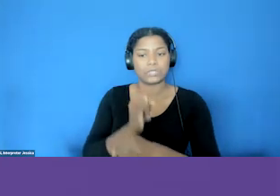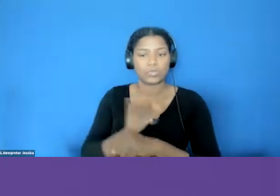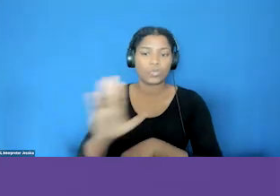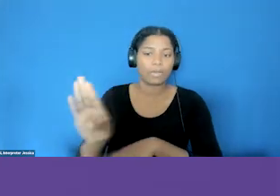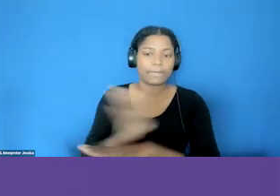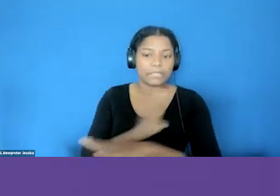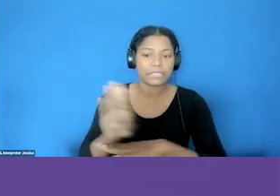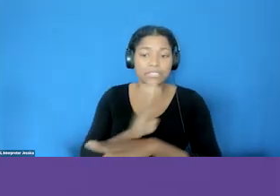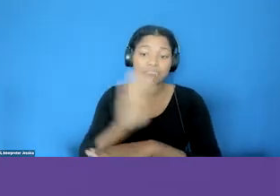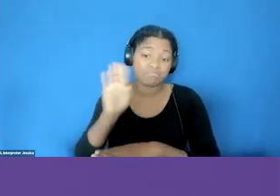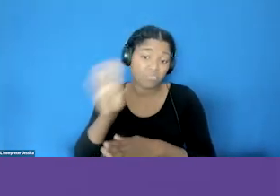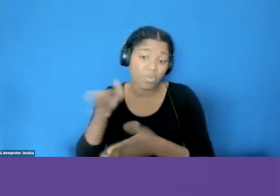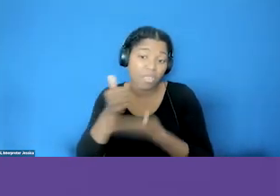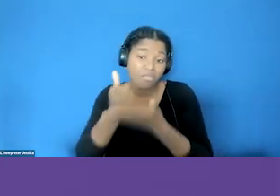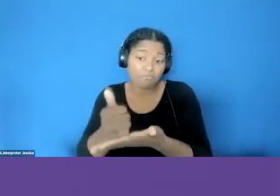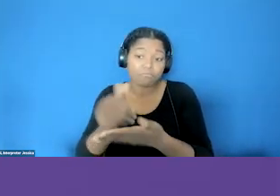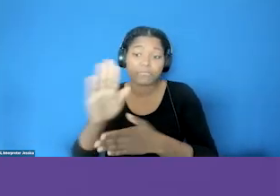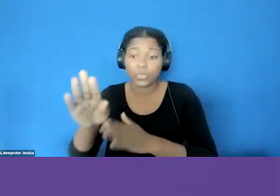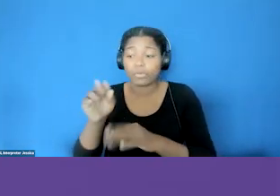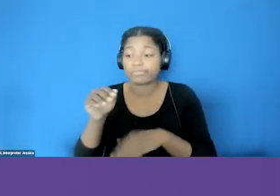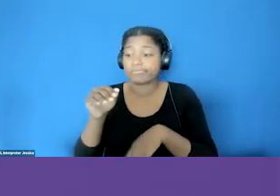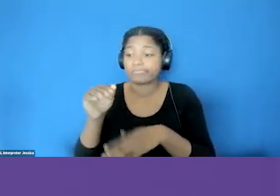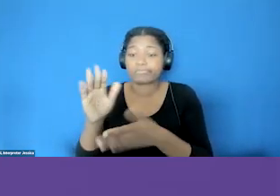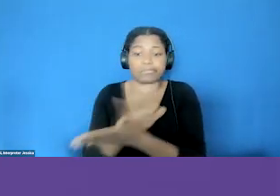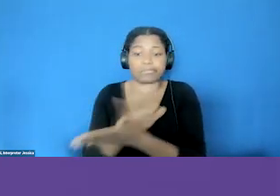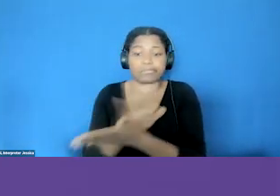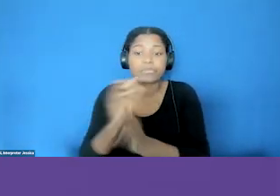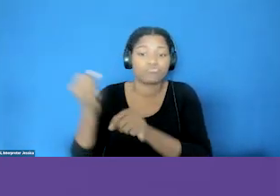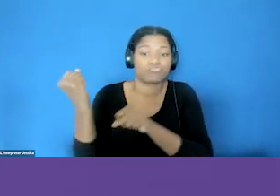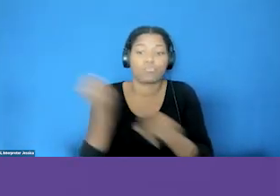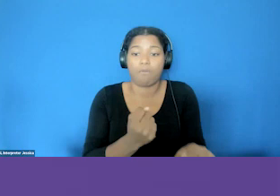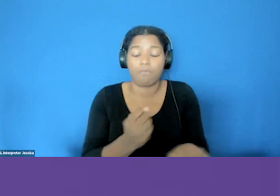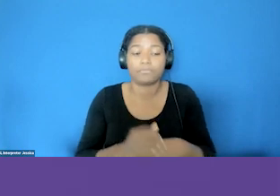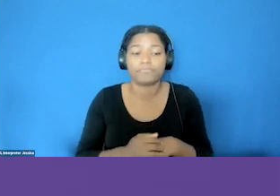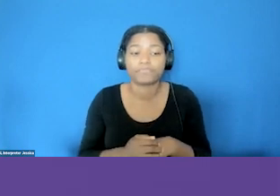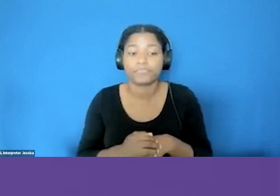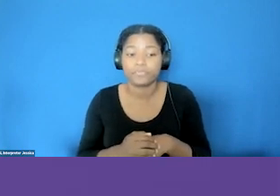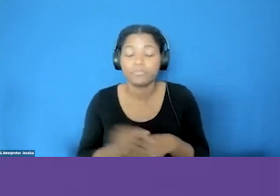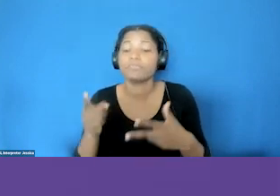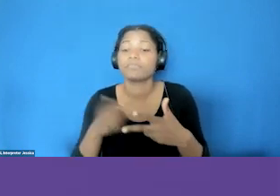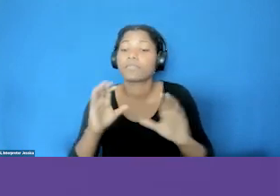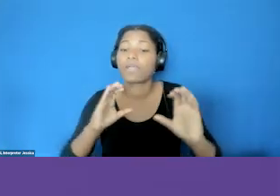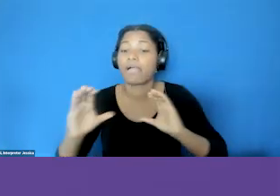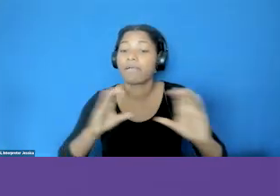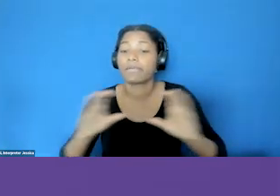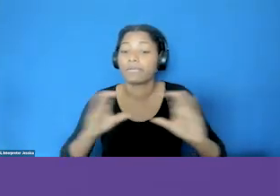And, you know, that can help to make yours stronger. Okay? We already said conversation or communication.